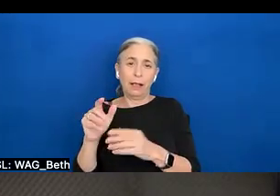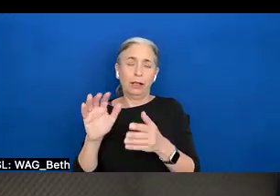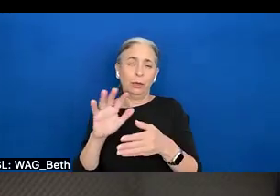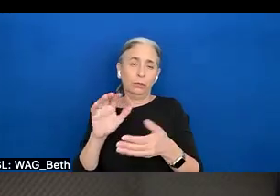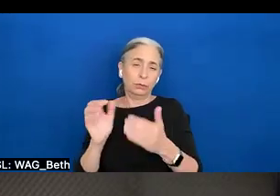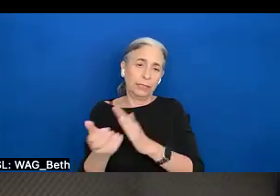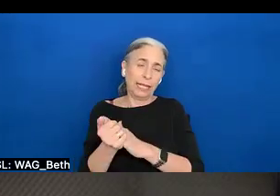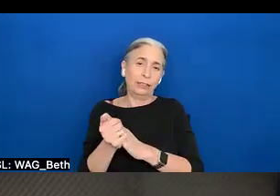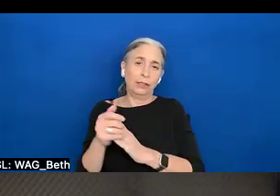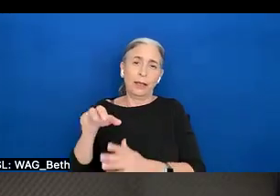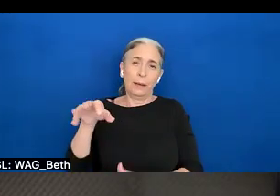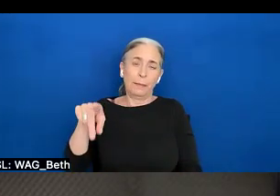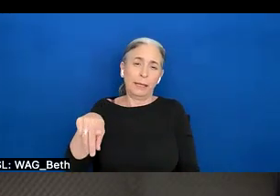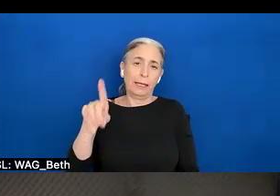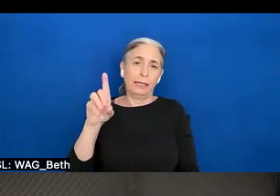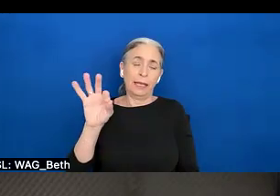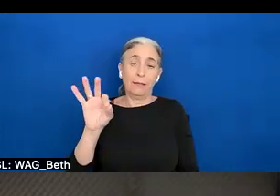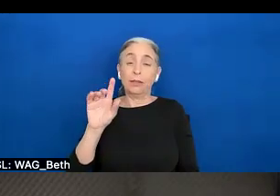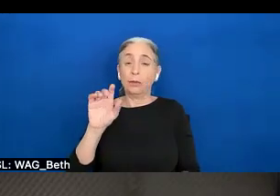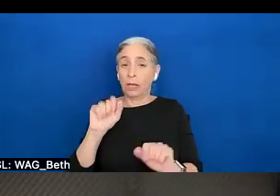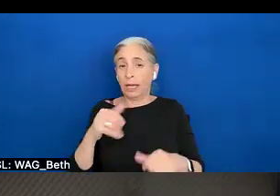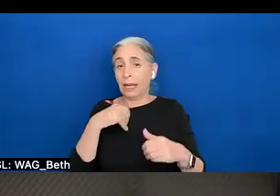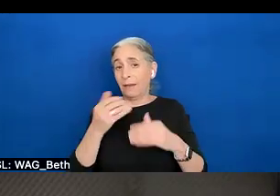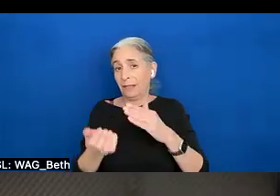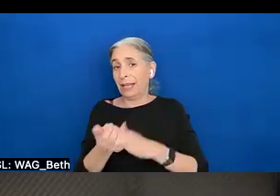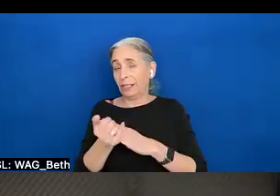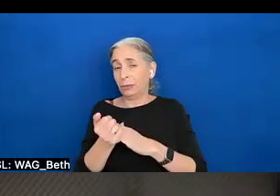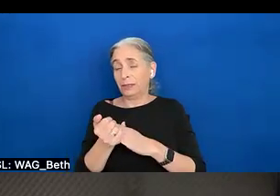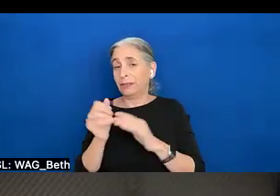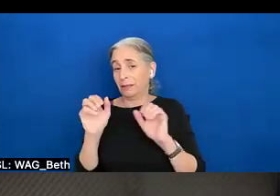PDF can have attachments.